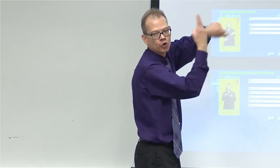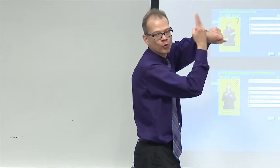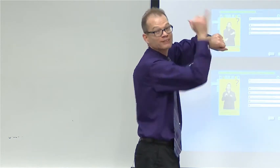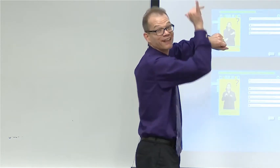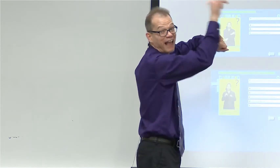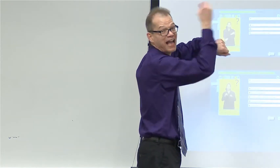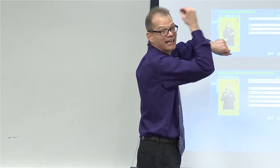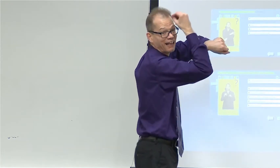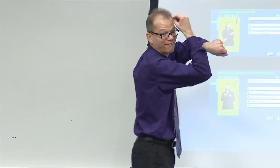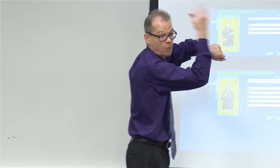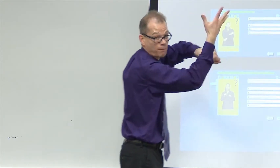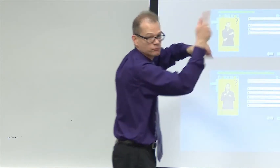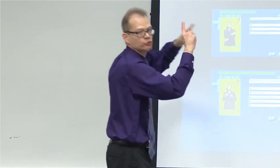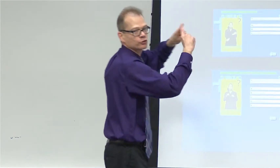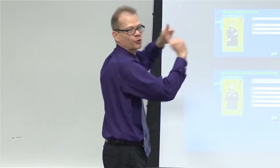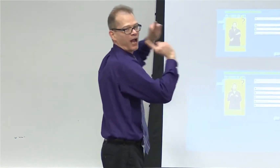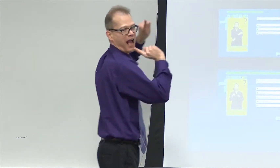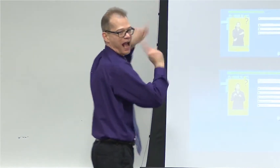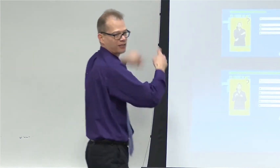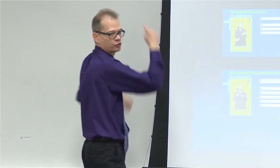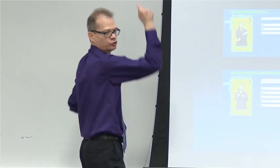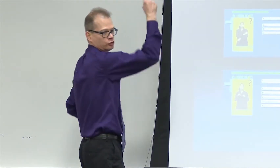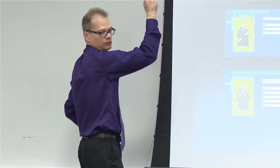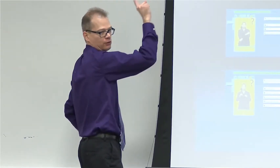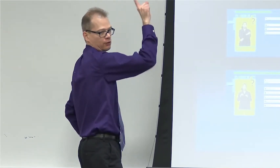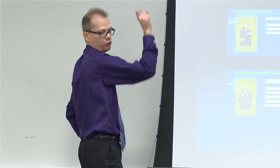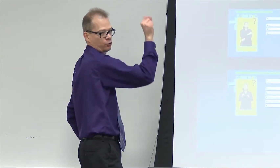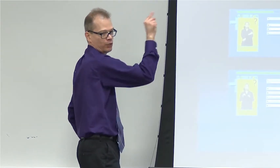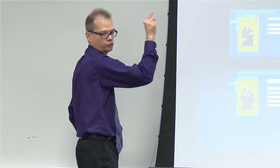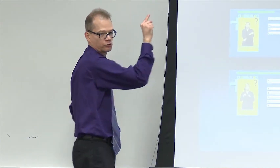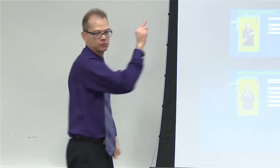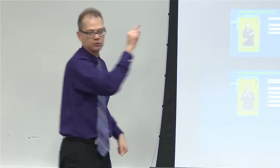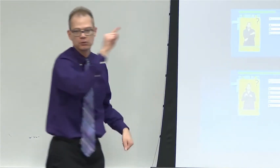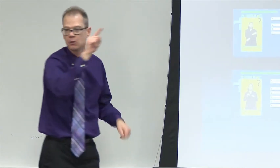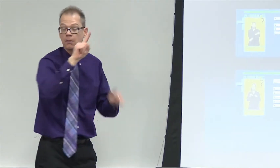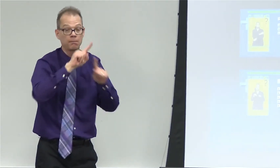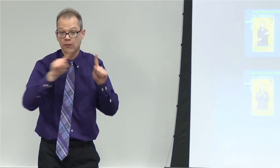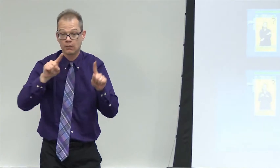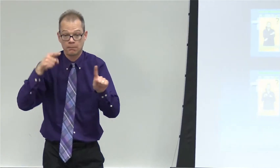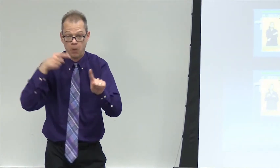So they're supposed to use that information to answer the questions that are posed.